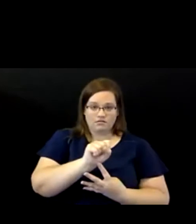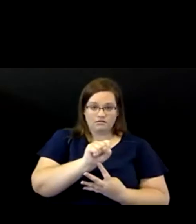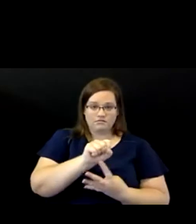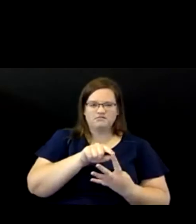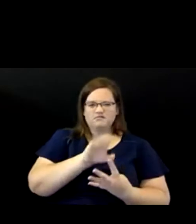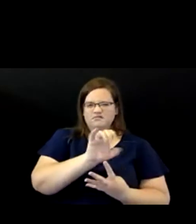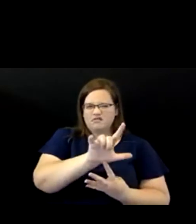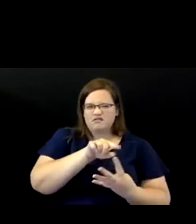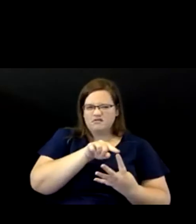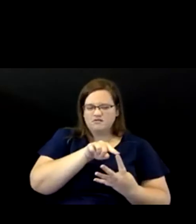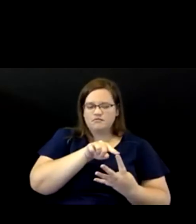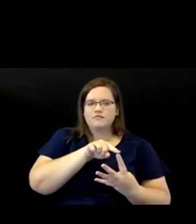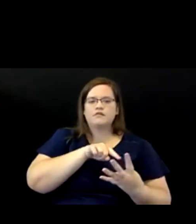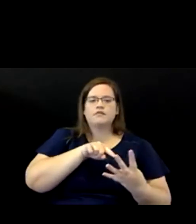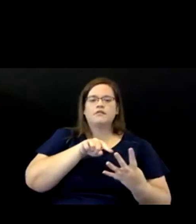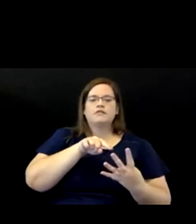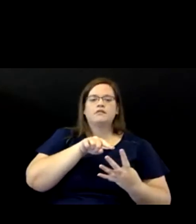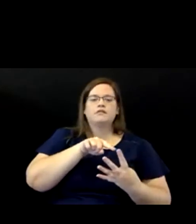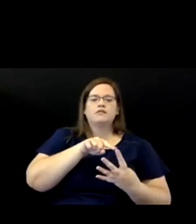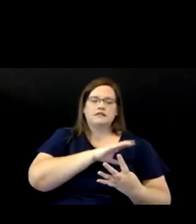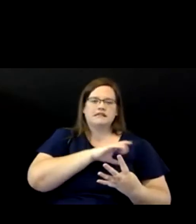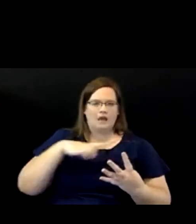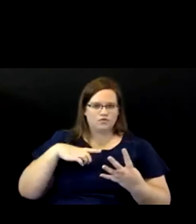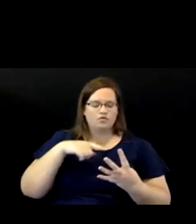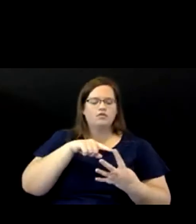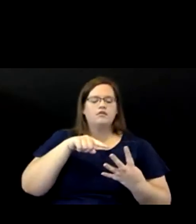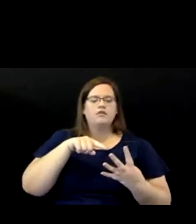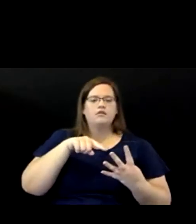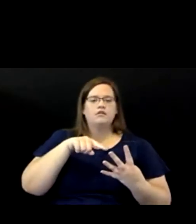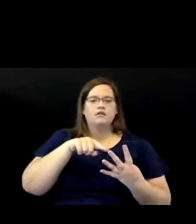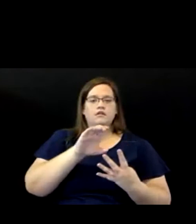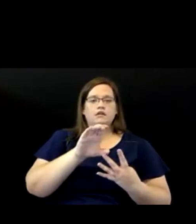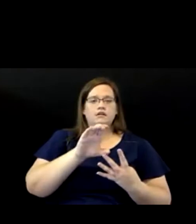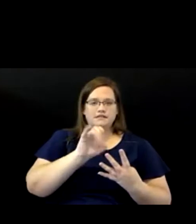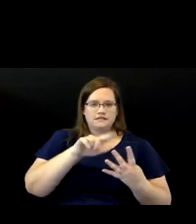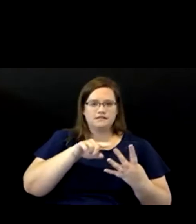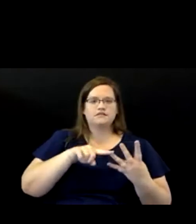Statewide Independent Living Council, training and technical assistance, and